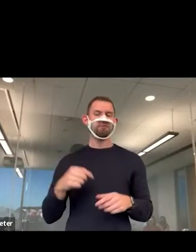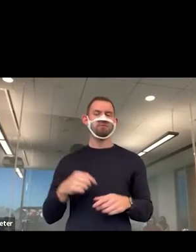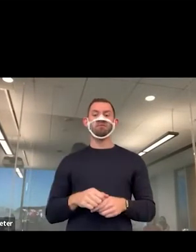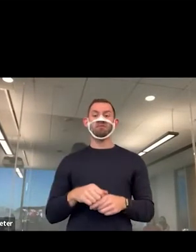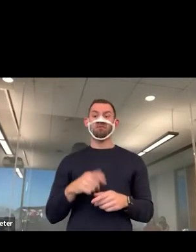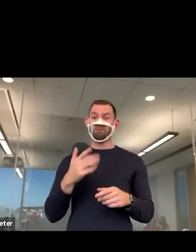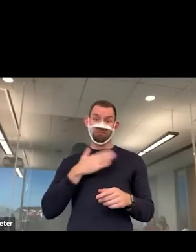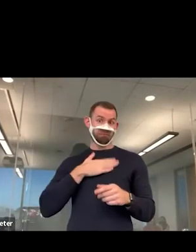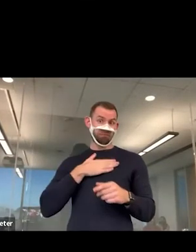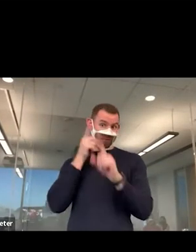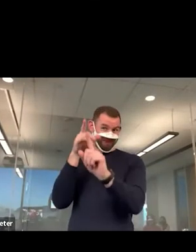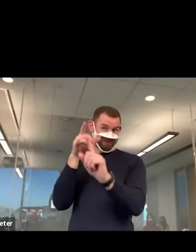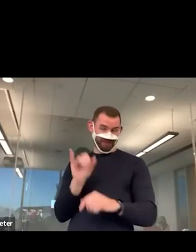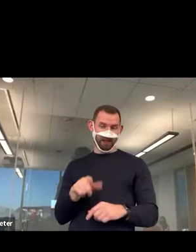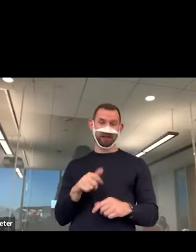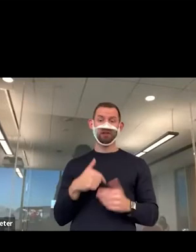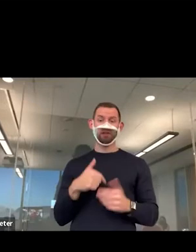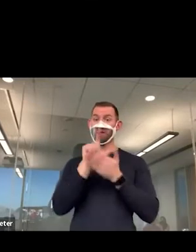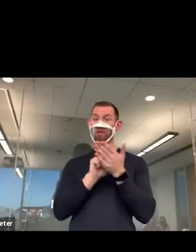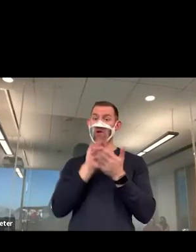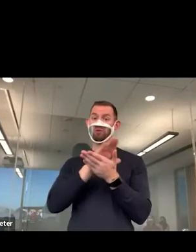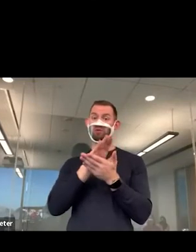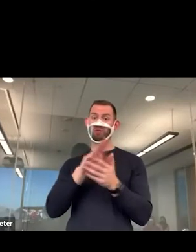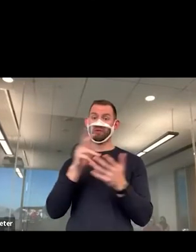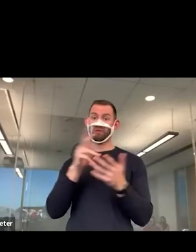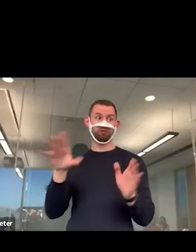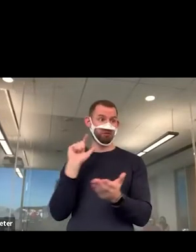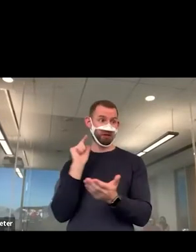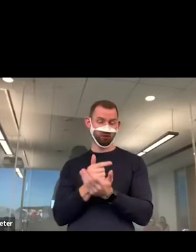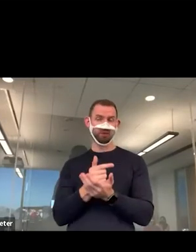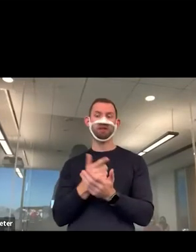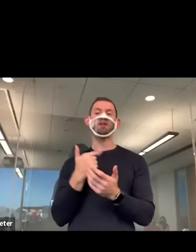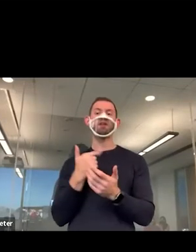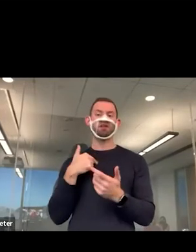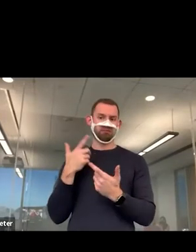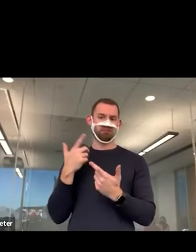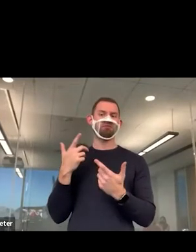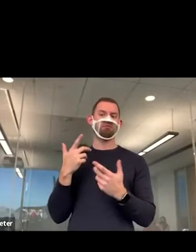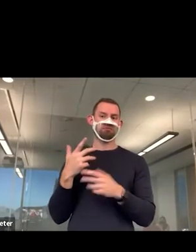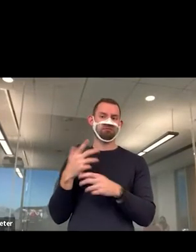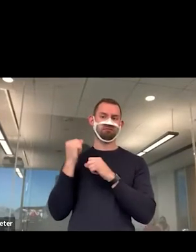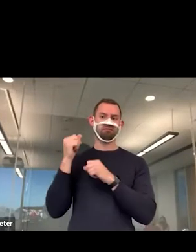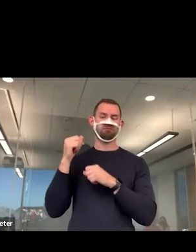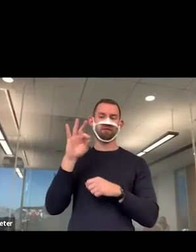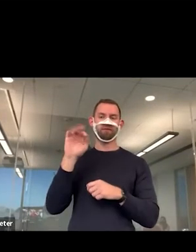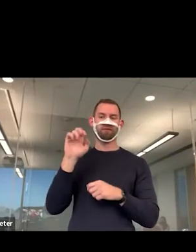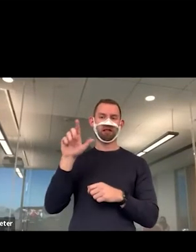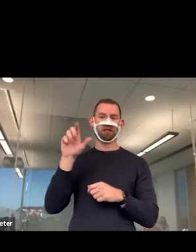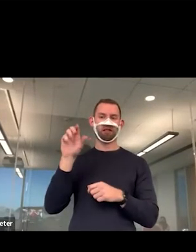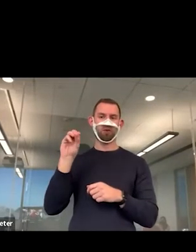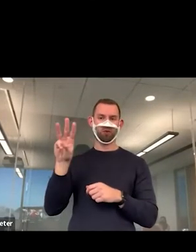right out of law school a skadden fellowship and and that allowed me to work really develop a